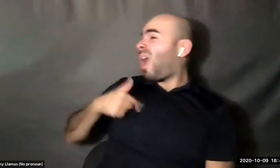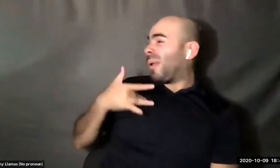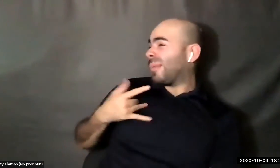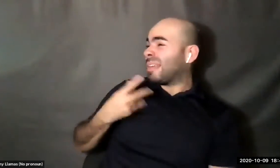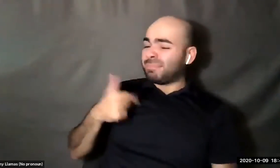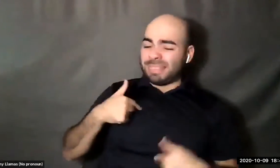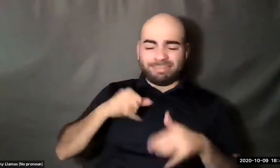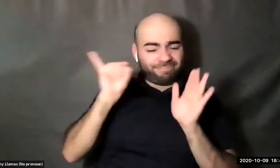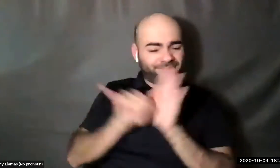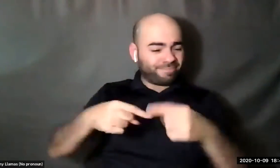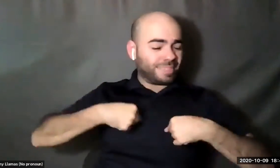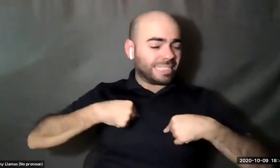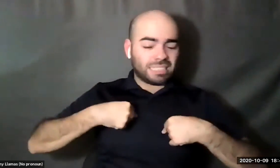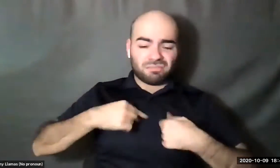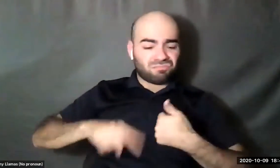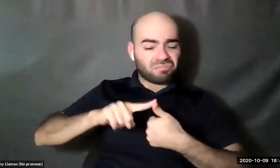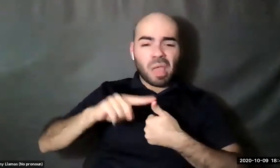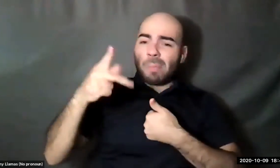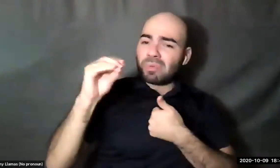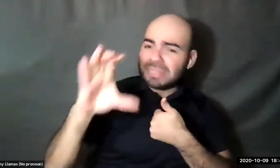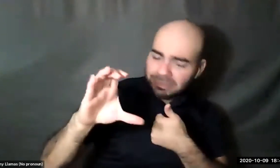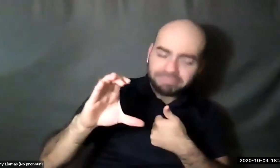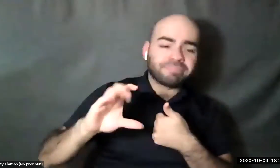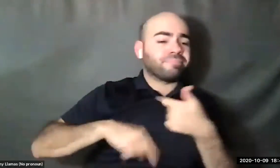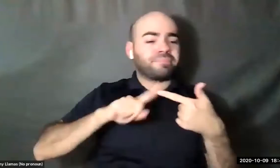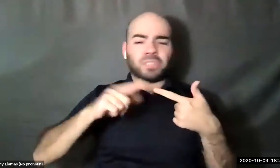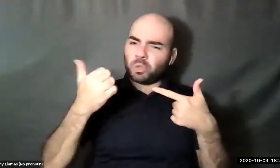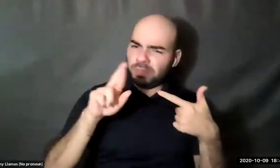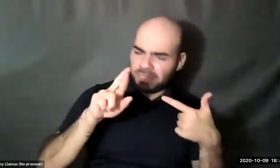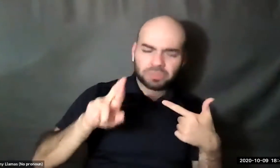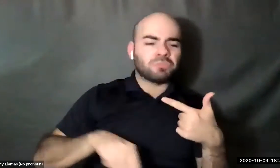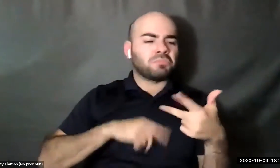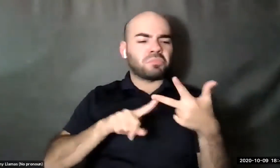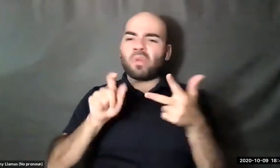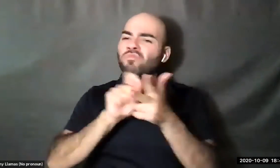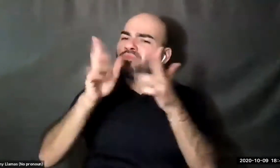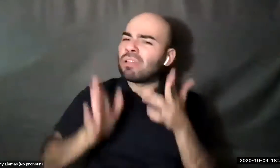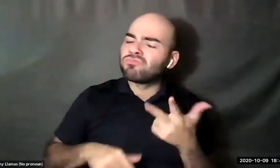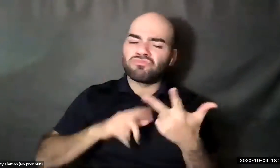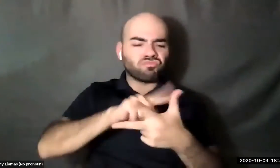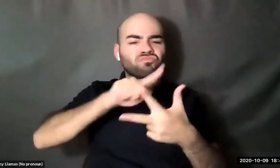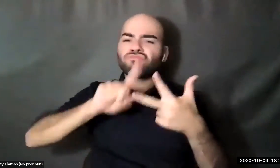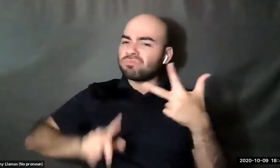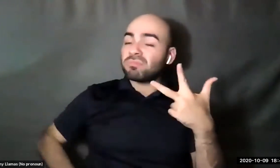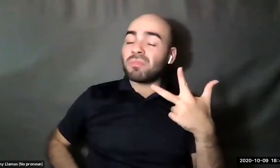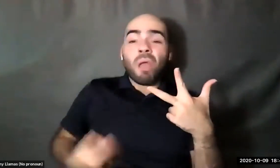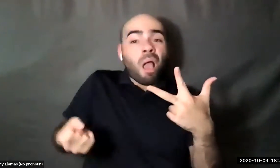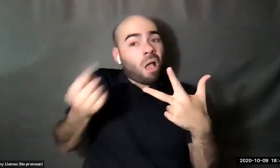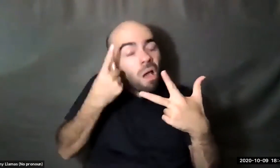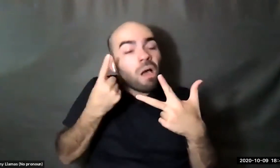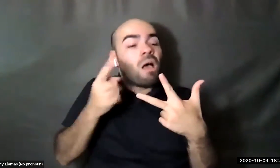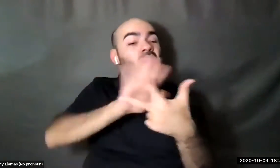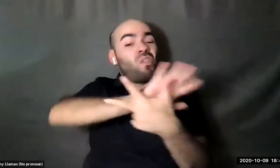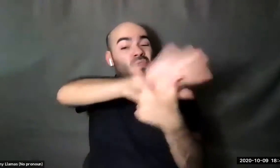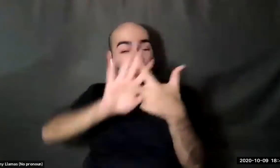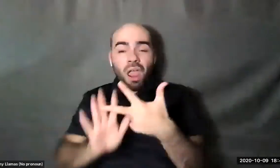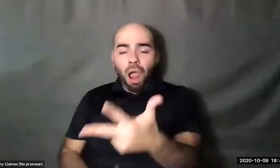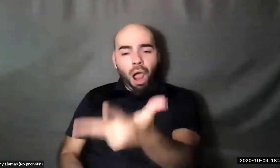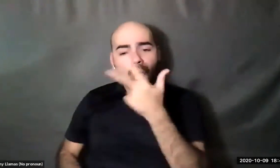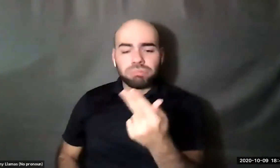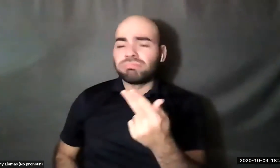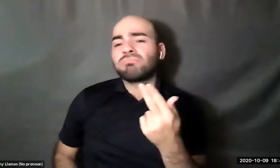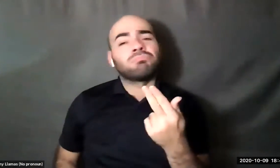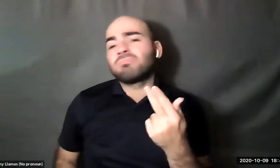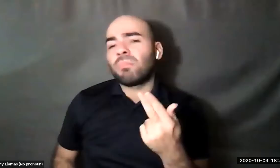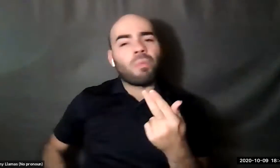As a person of color and as a queer person and as a writer, they've never really been brave enough to put all of those things together.